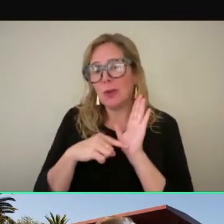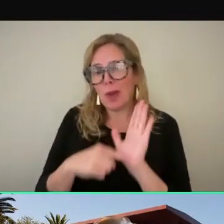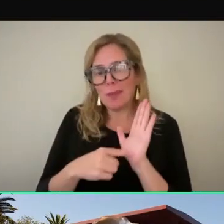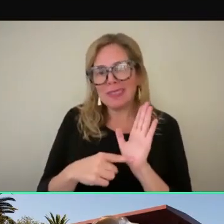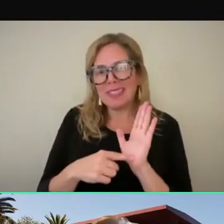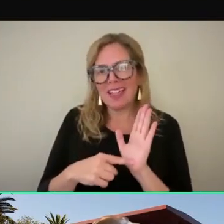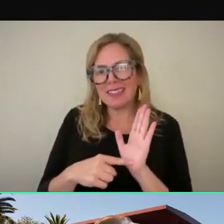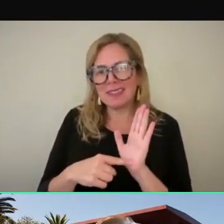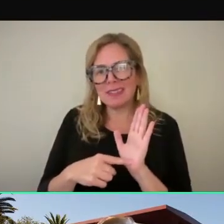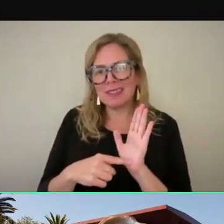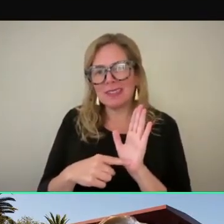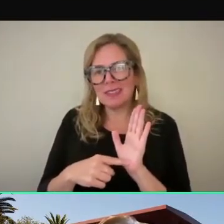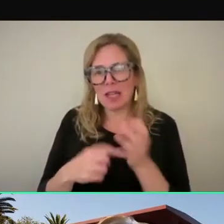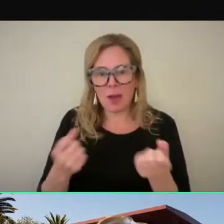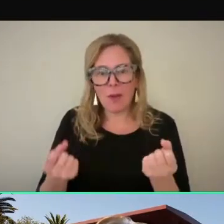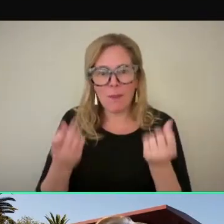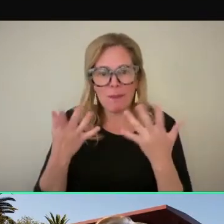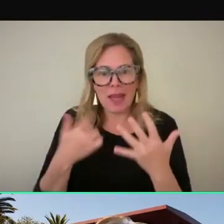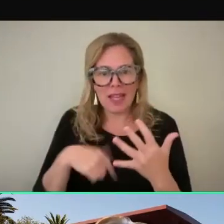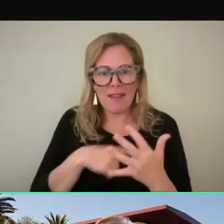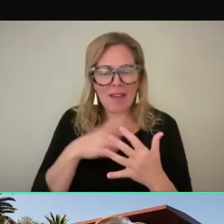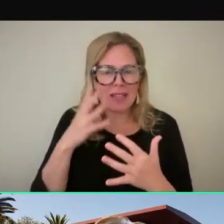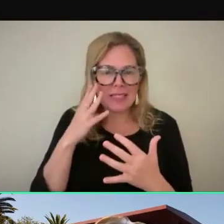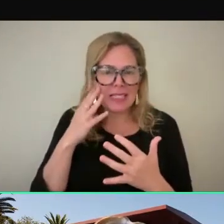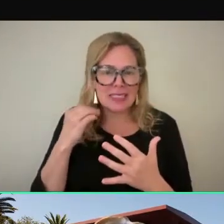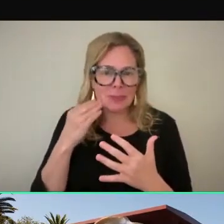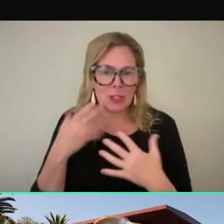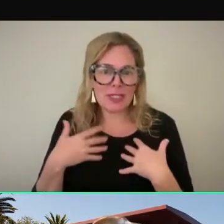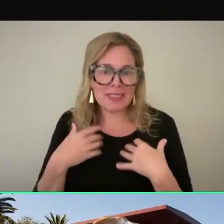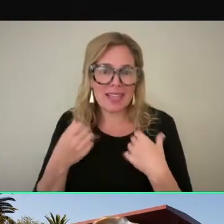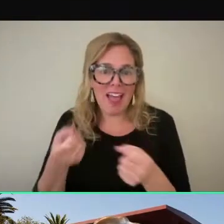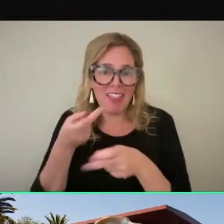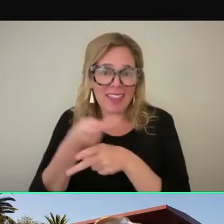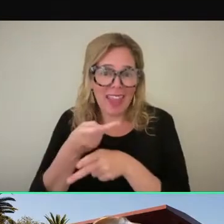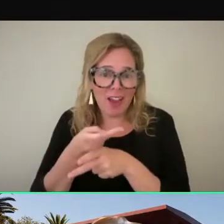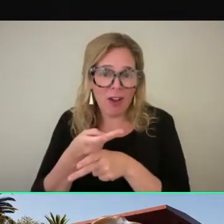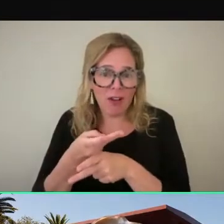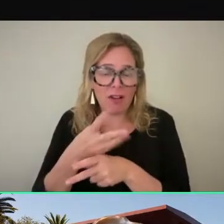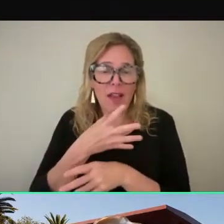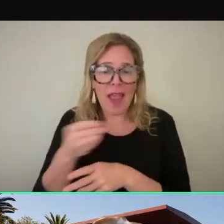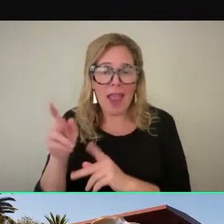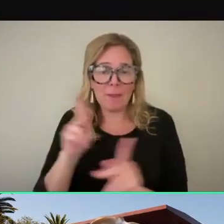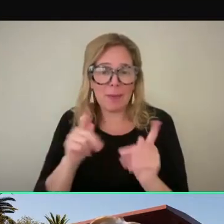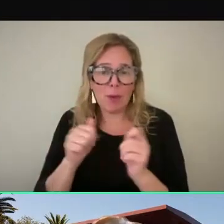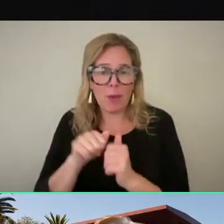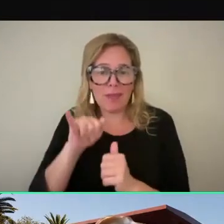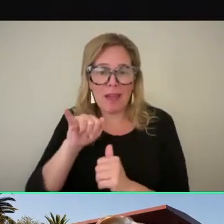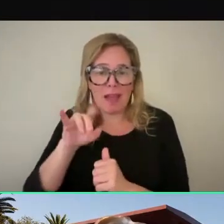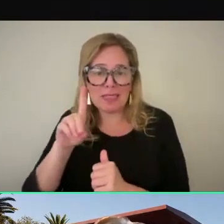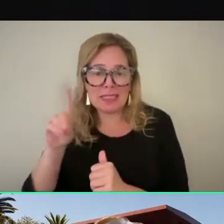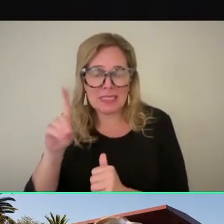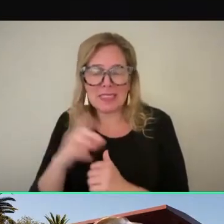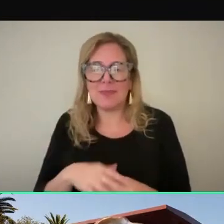how many of us experience healthcare. This is a sort of mod kind of graphic cartoon. There's